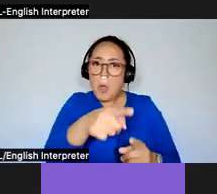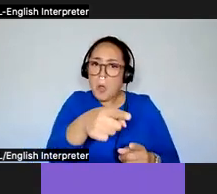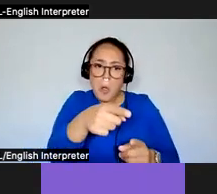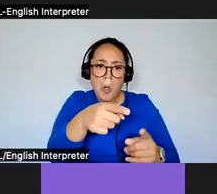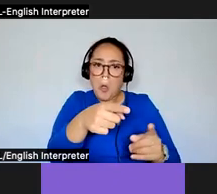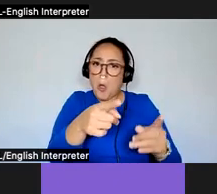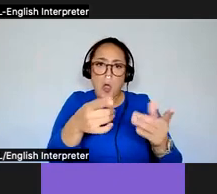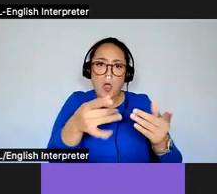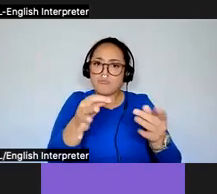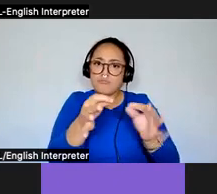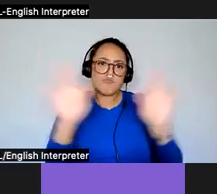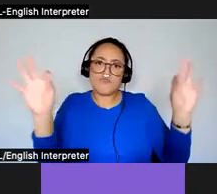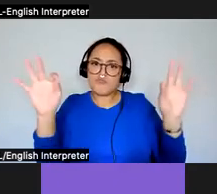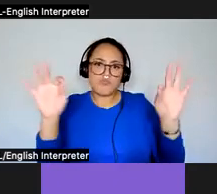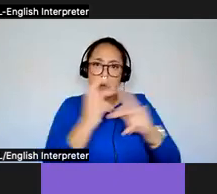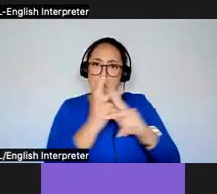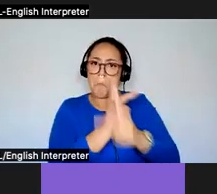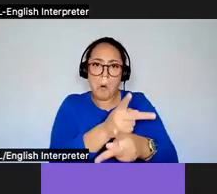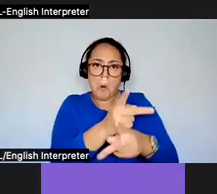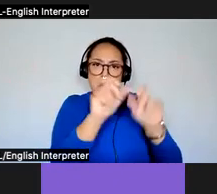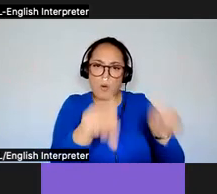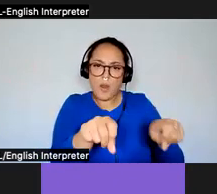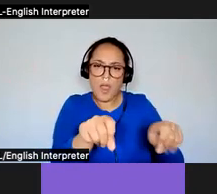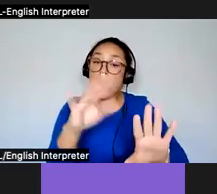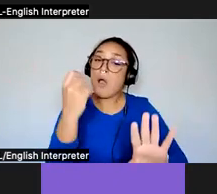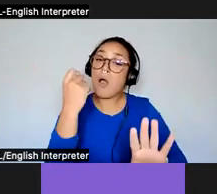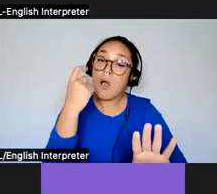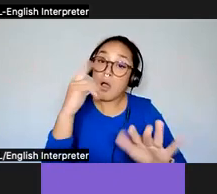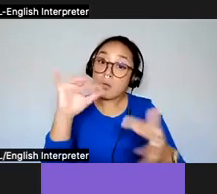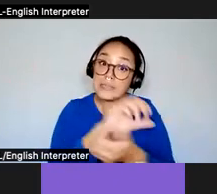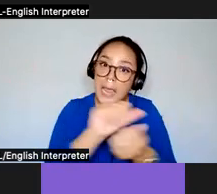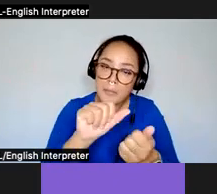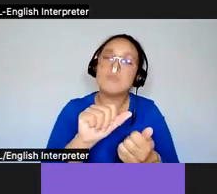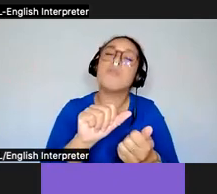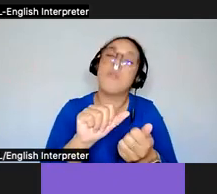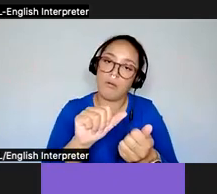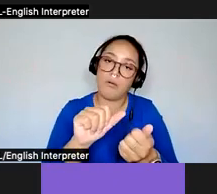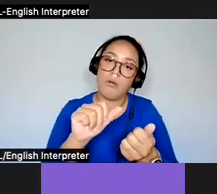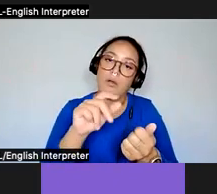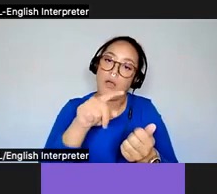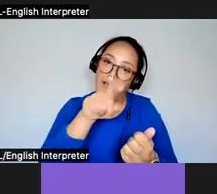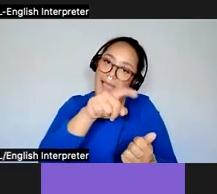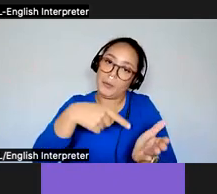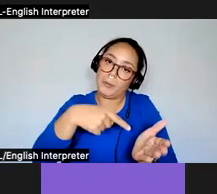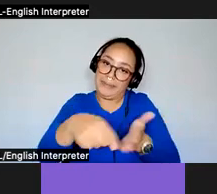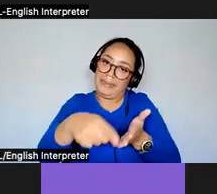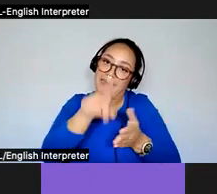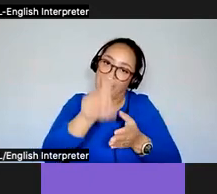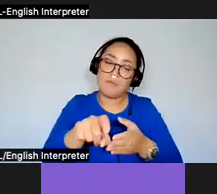unless you damage them. Joining our staff is our team of volunteers.